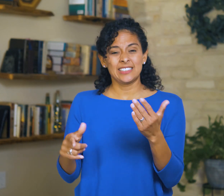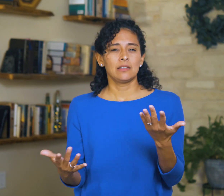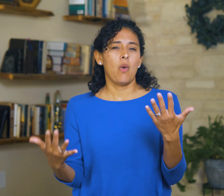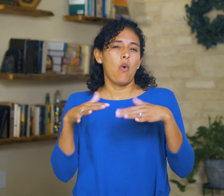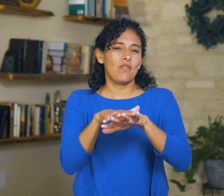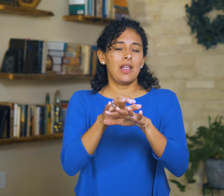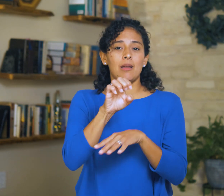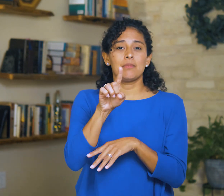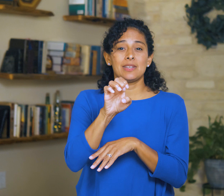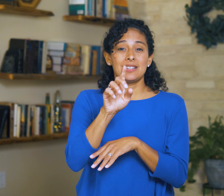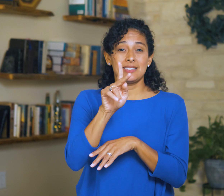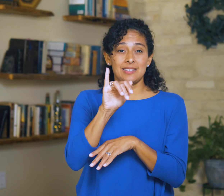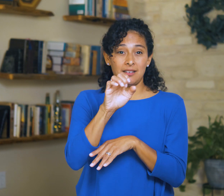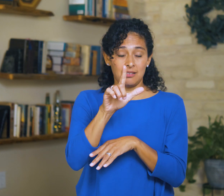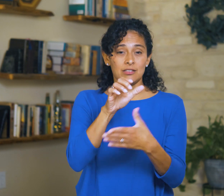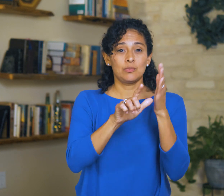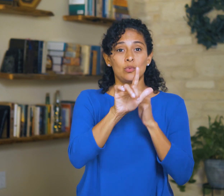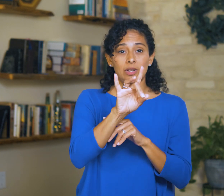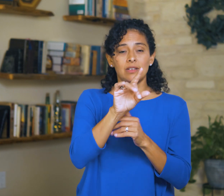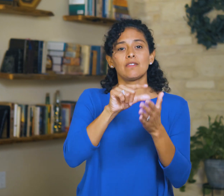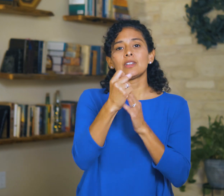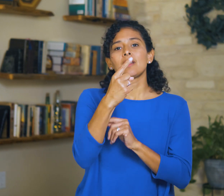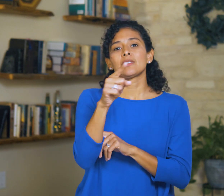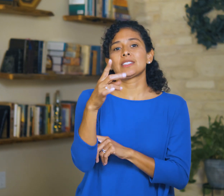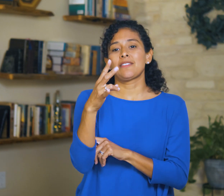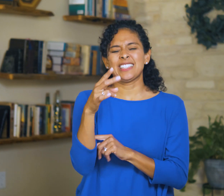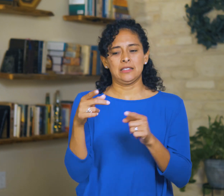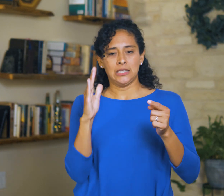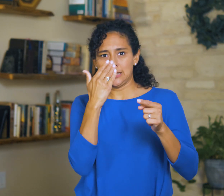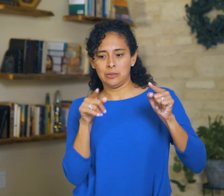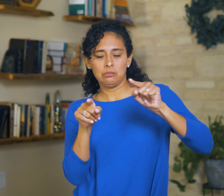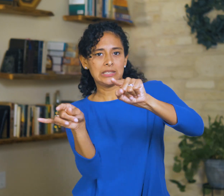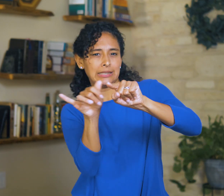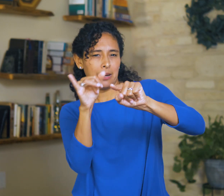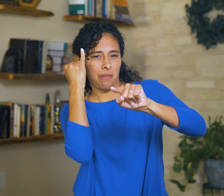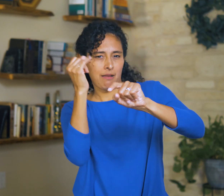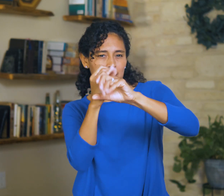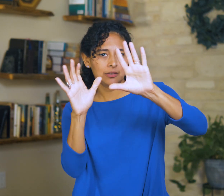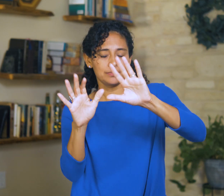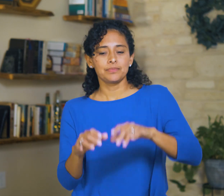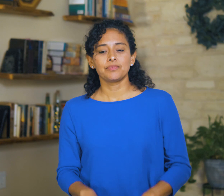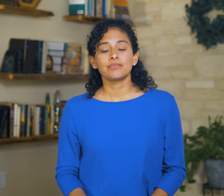This may also overlap with Ezekiel 28:11-17 which seems to point to the same idea.